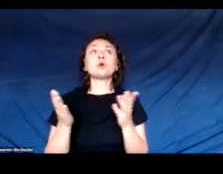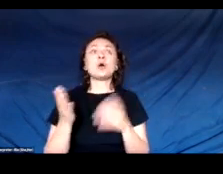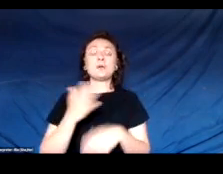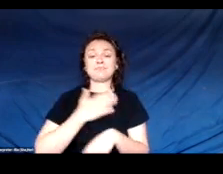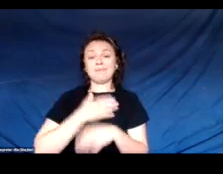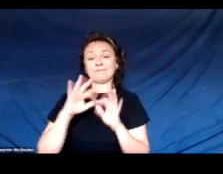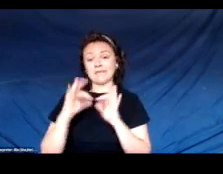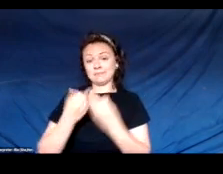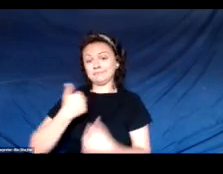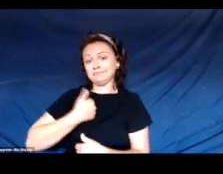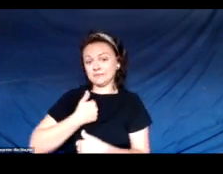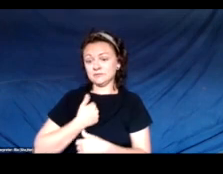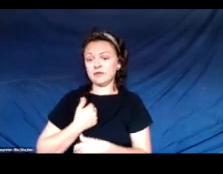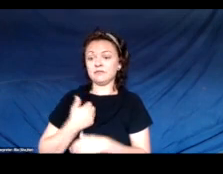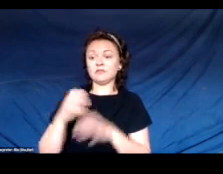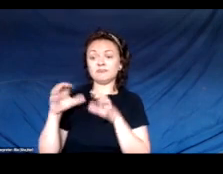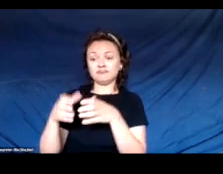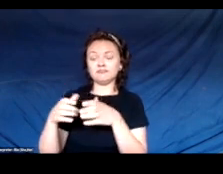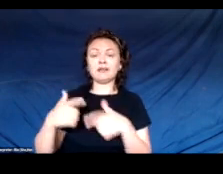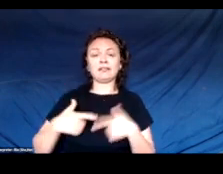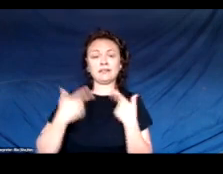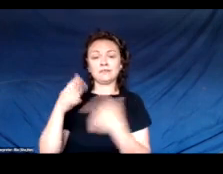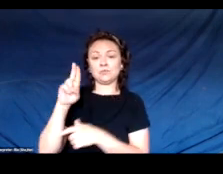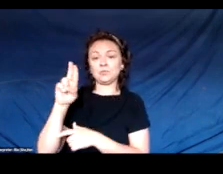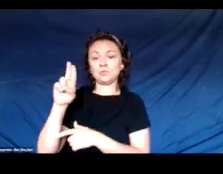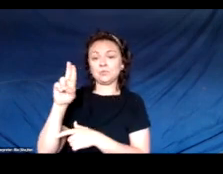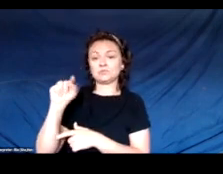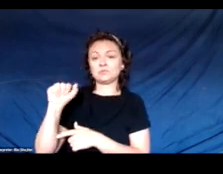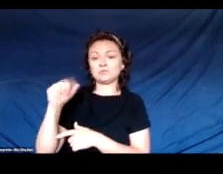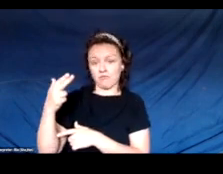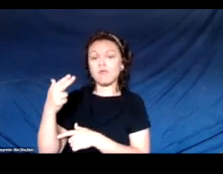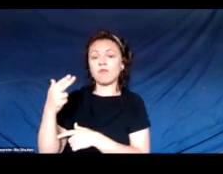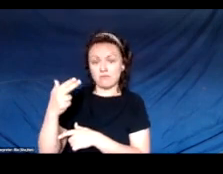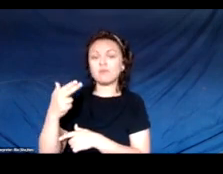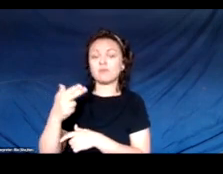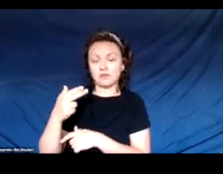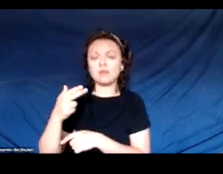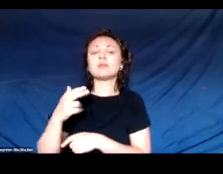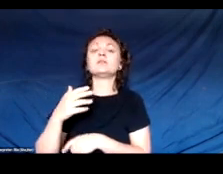we actually live in Utah and my parents